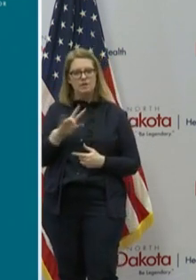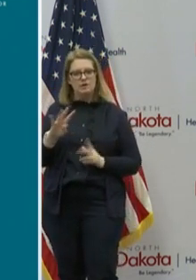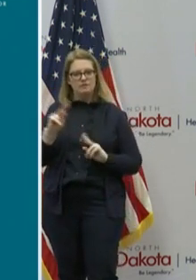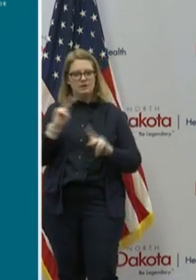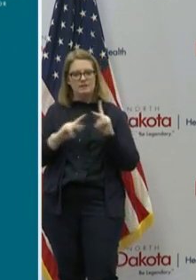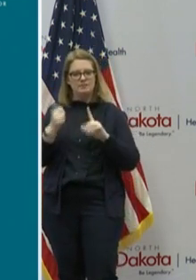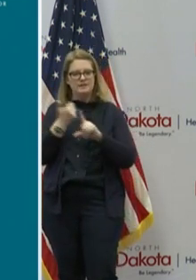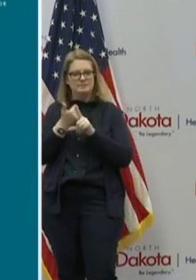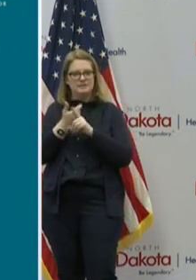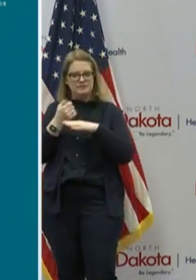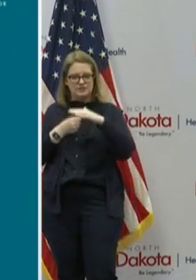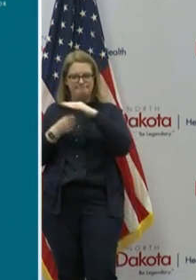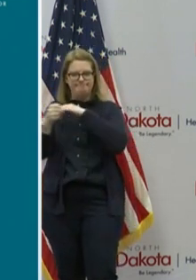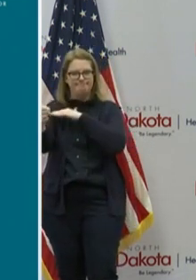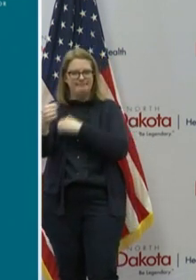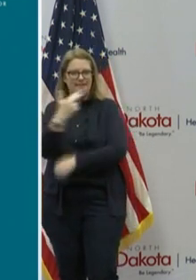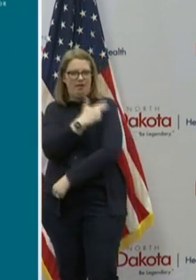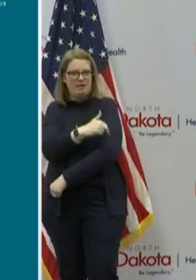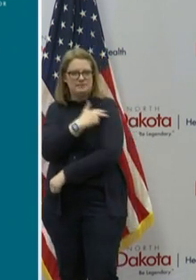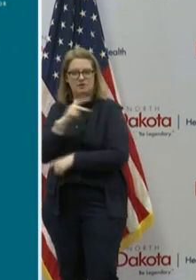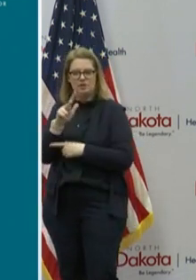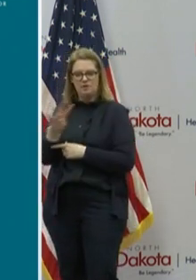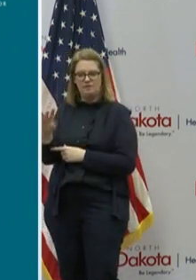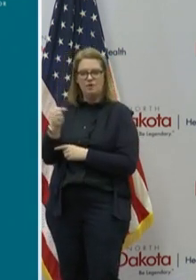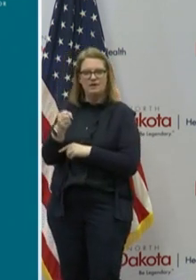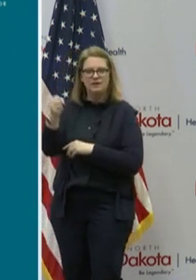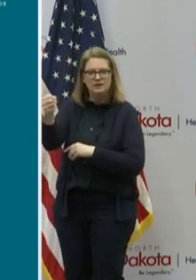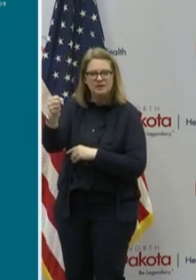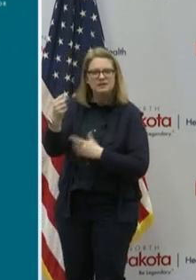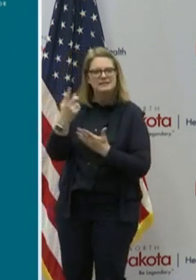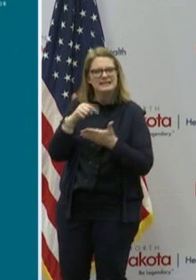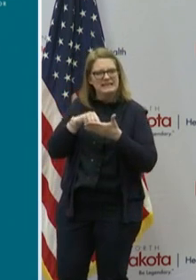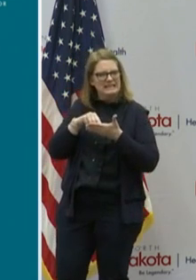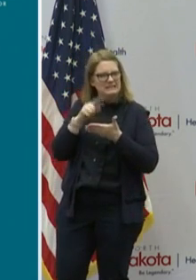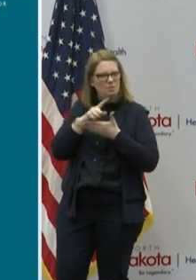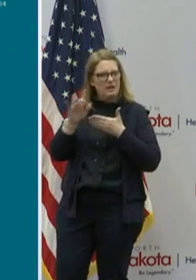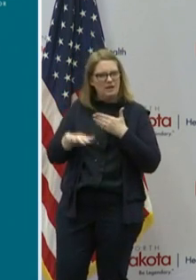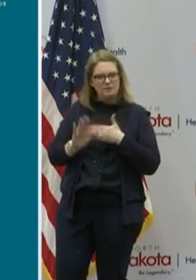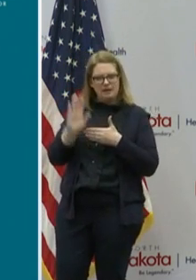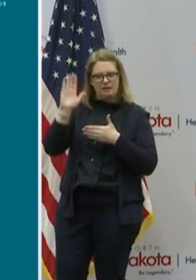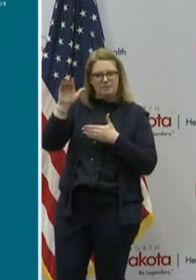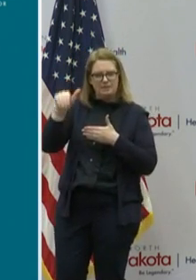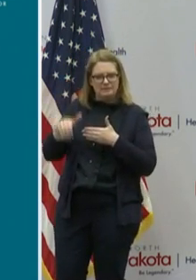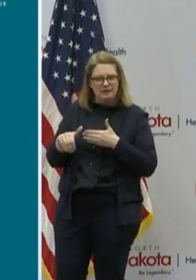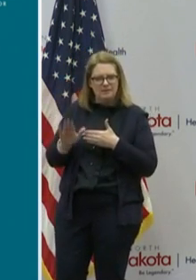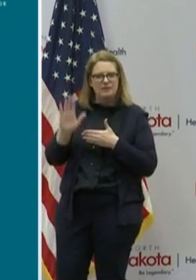THIS IS DOWN FROM OUR PEAK. ALSO ON THIS SLIDE, WE HAVE 34